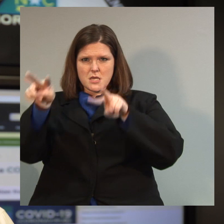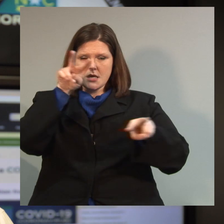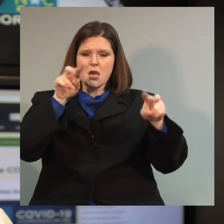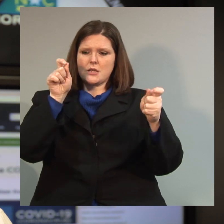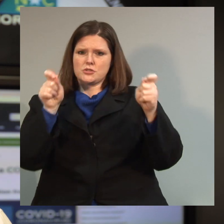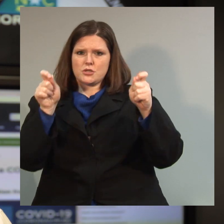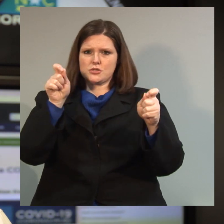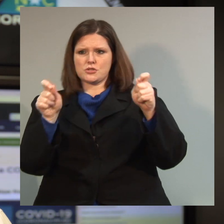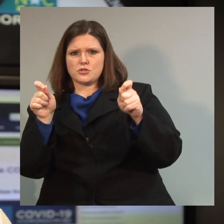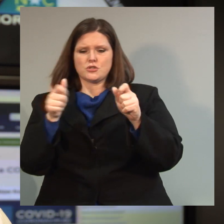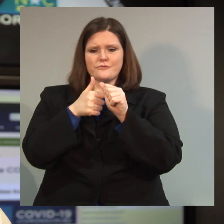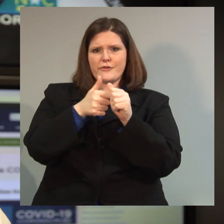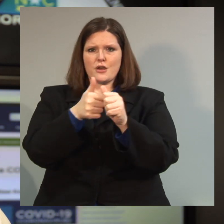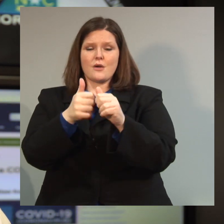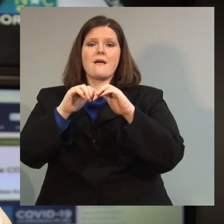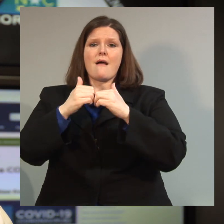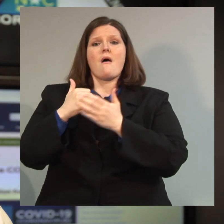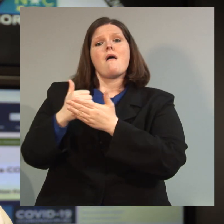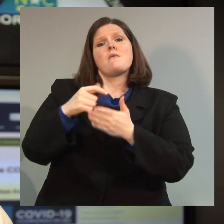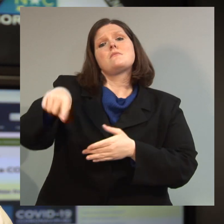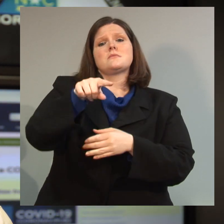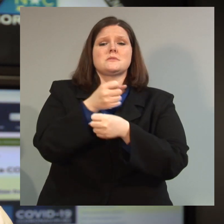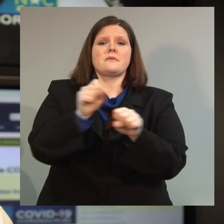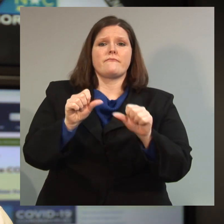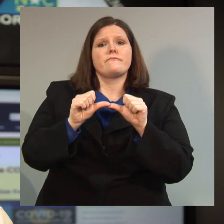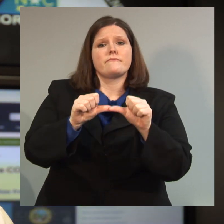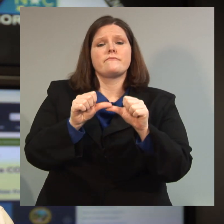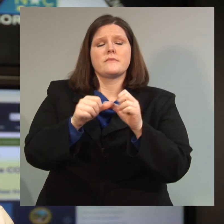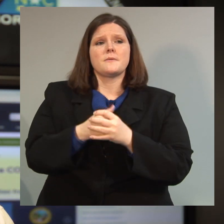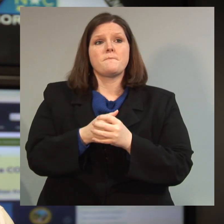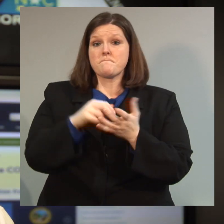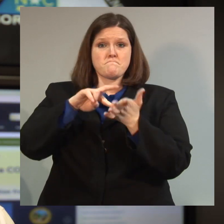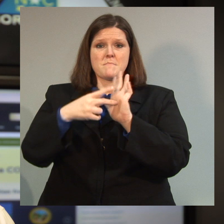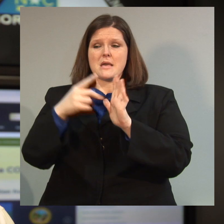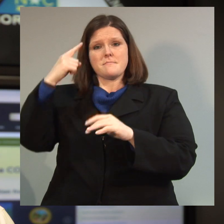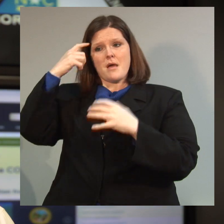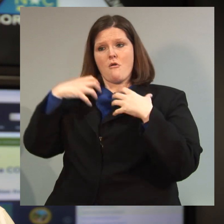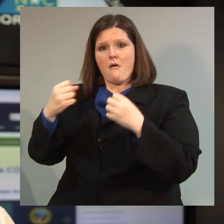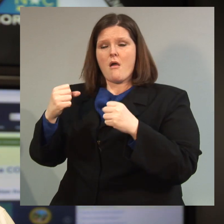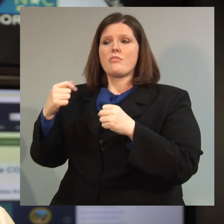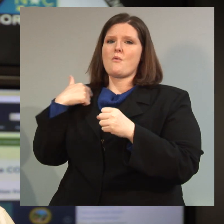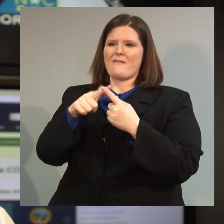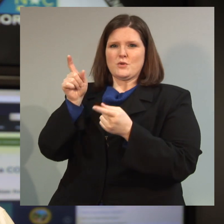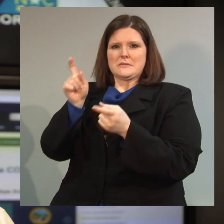to help us all stay safe along the way. What this means for the behavioral health and IDD system is adjusting to modified operations